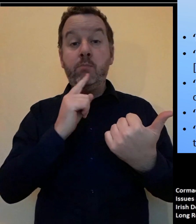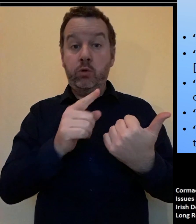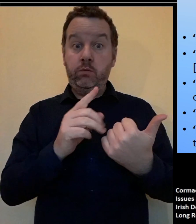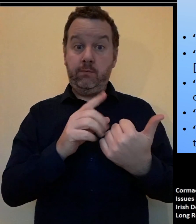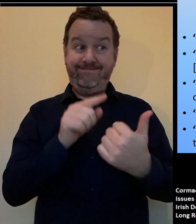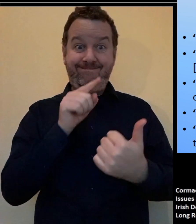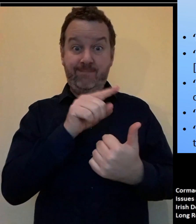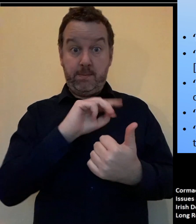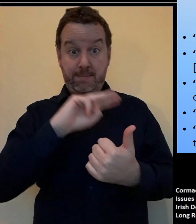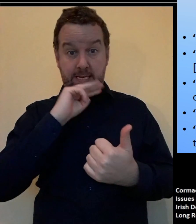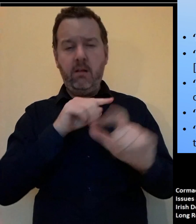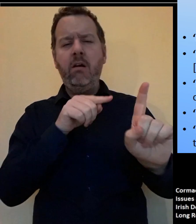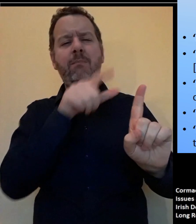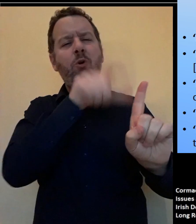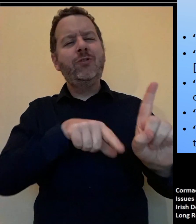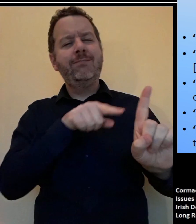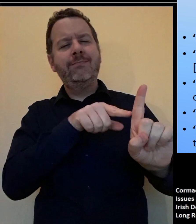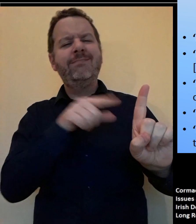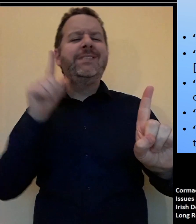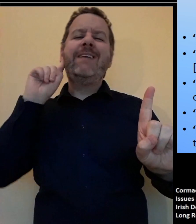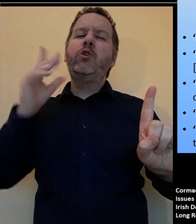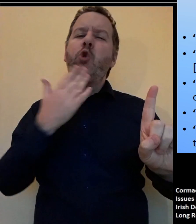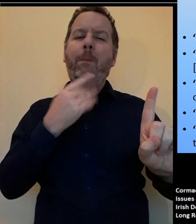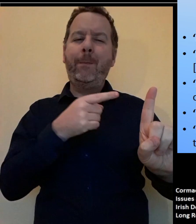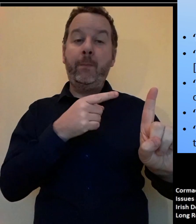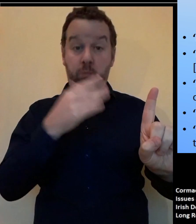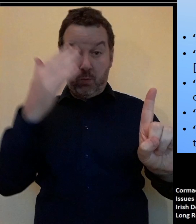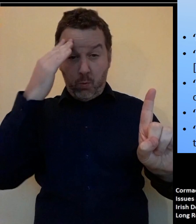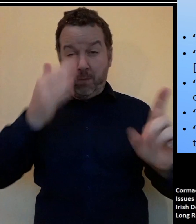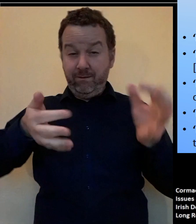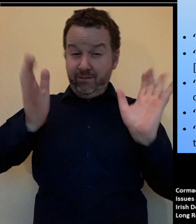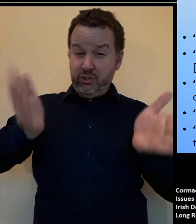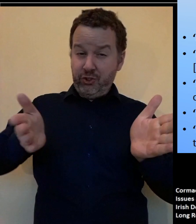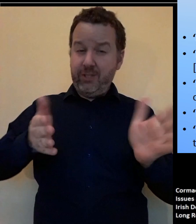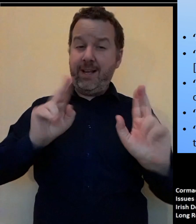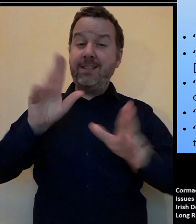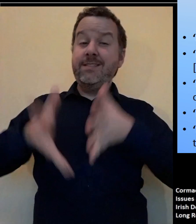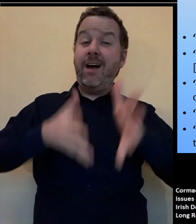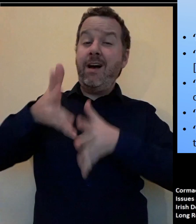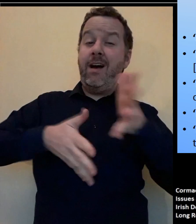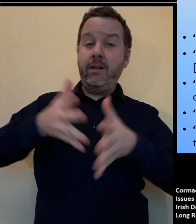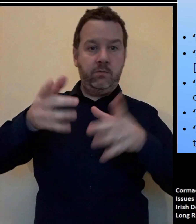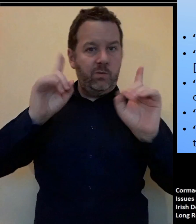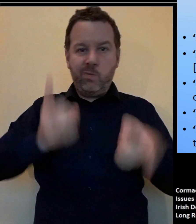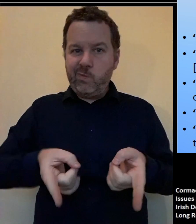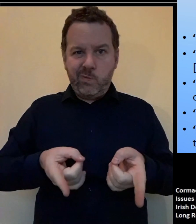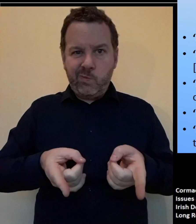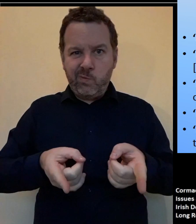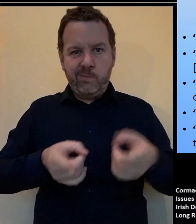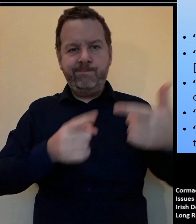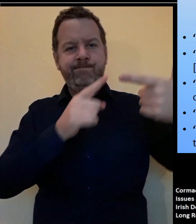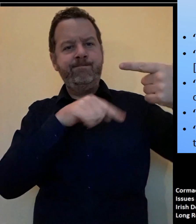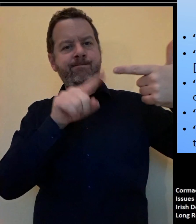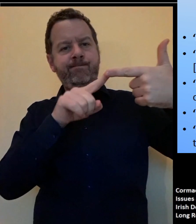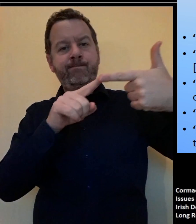but it did not necessarily refer to refer to signing ability.